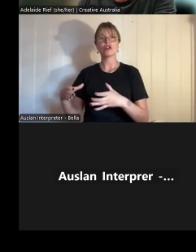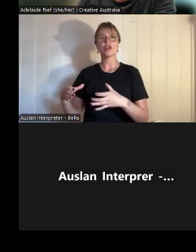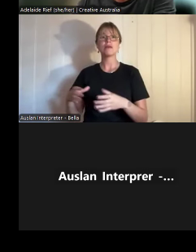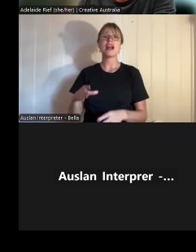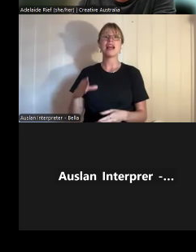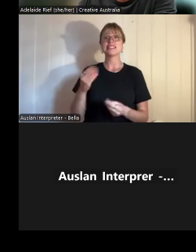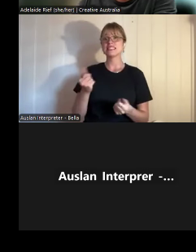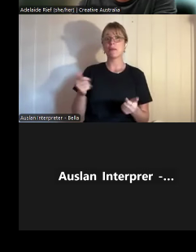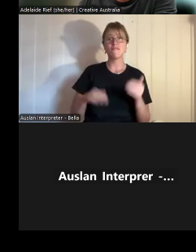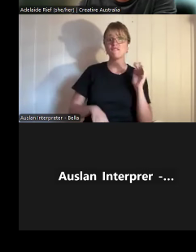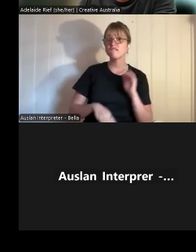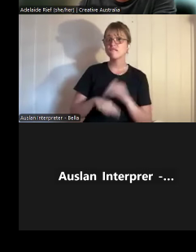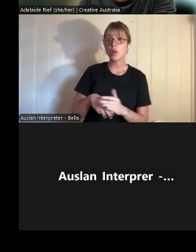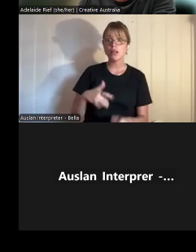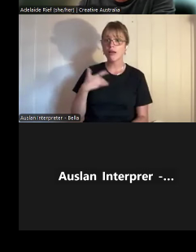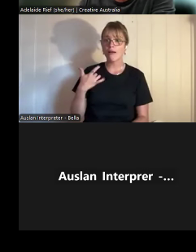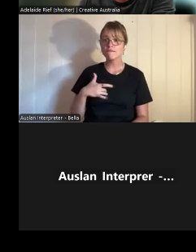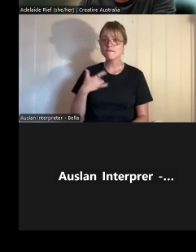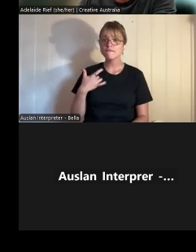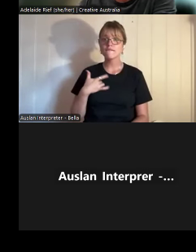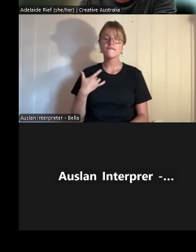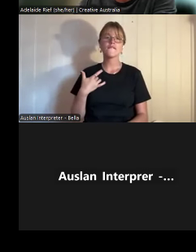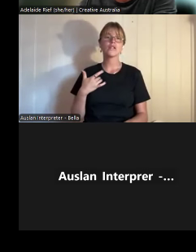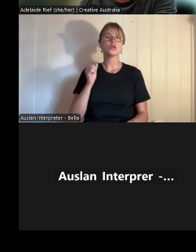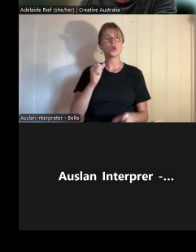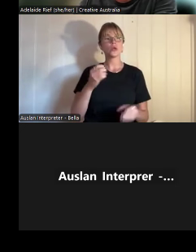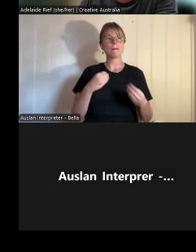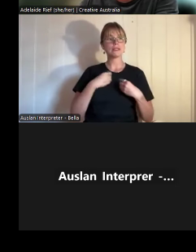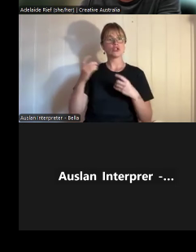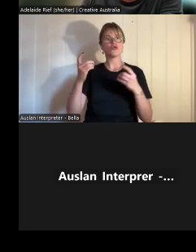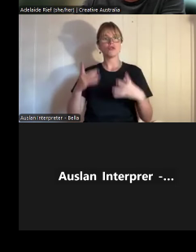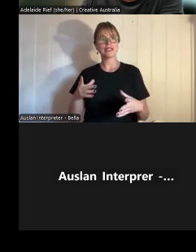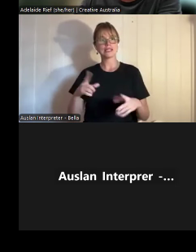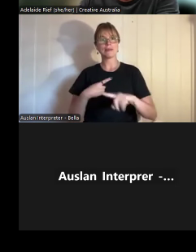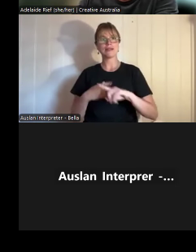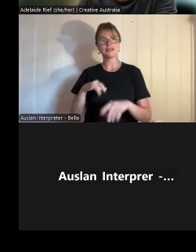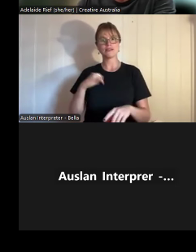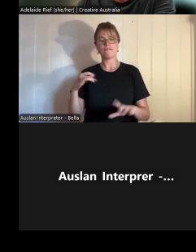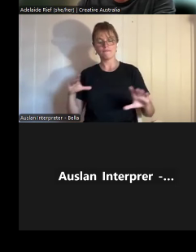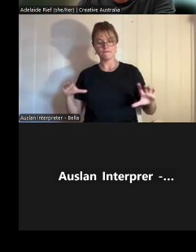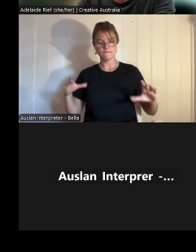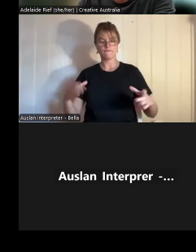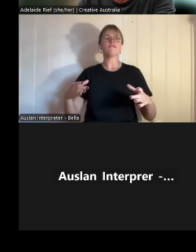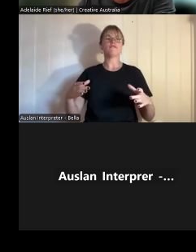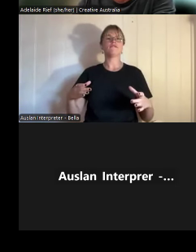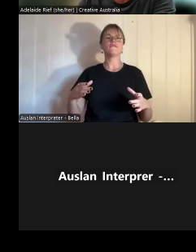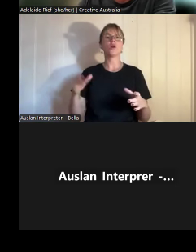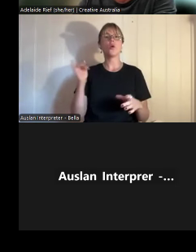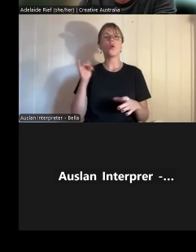they happen with your company directors and your staff in the room or in a group of other members